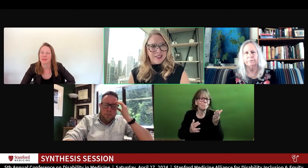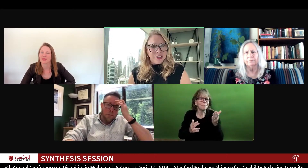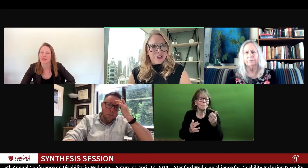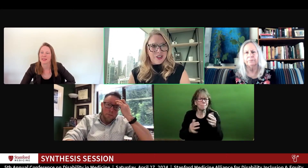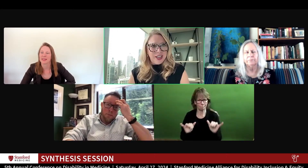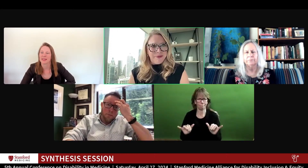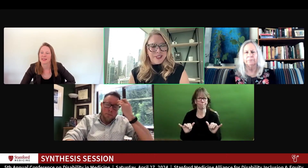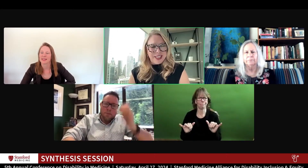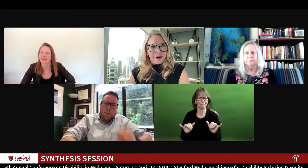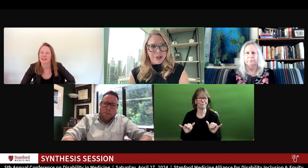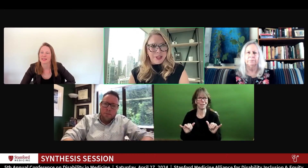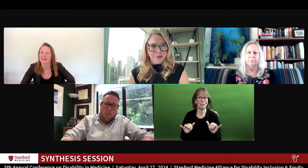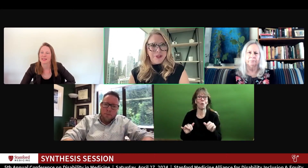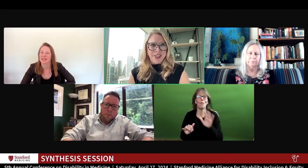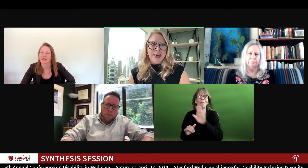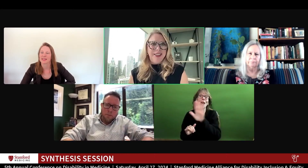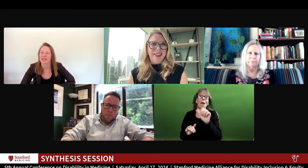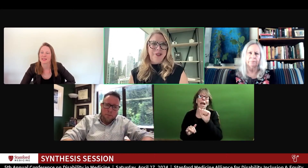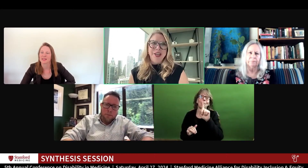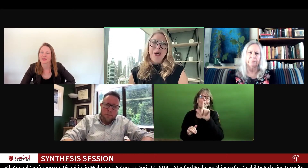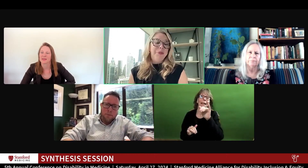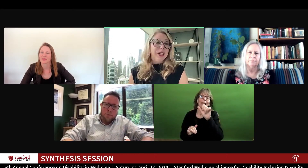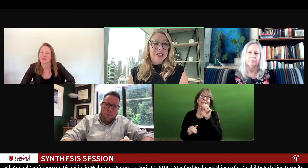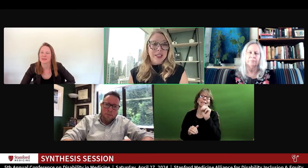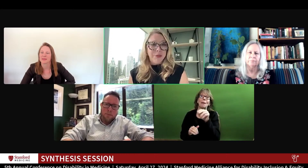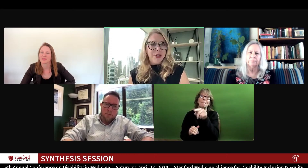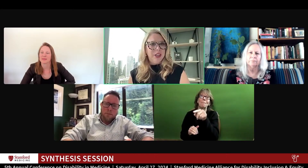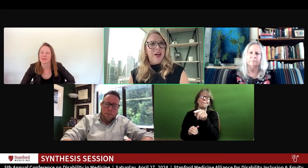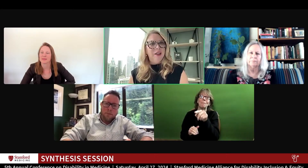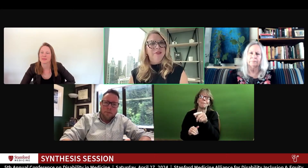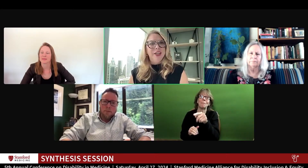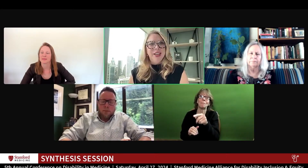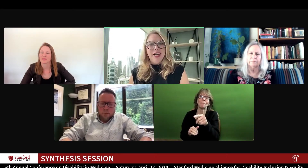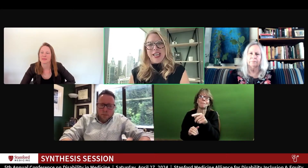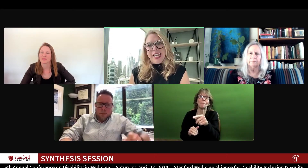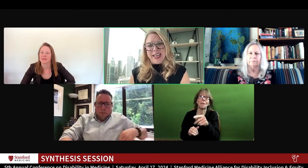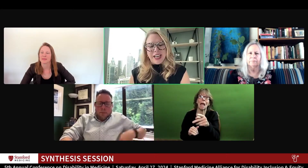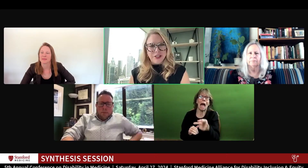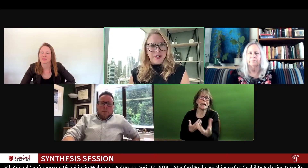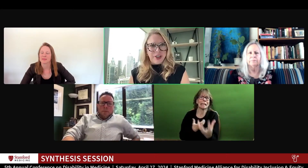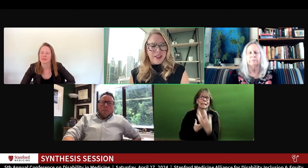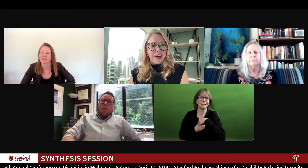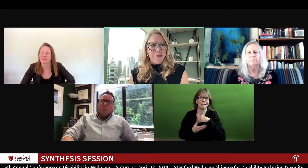this internalized ableism of saying, I'm not disabled enough, I can't ask for anything.